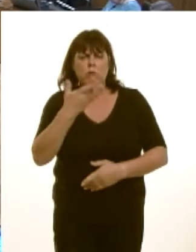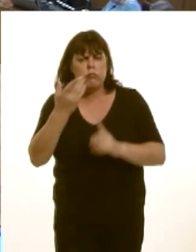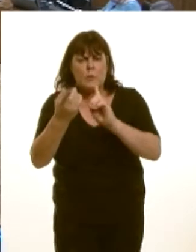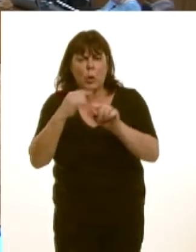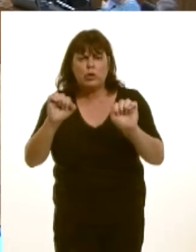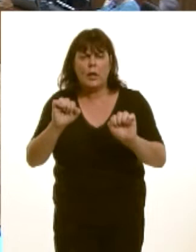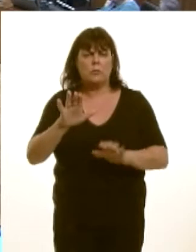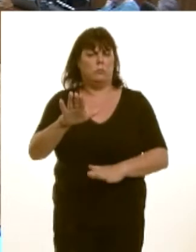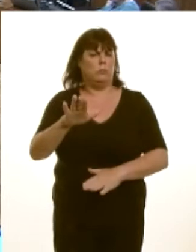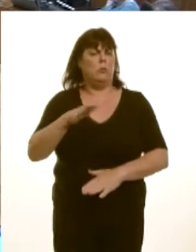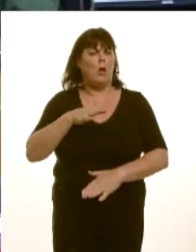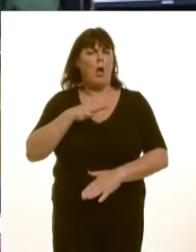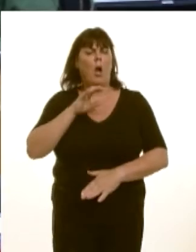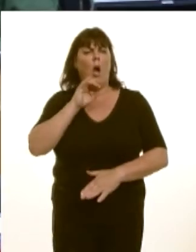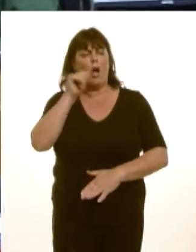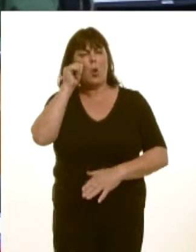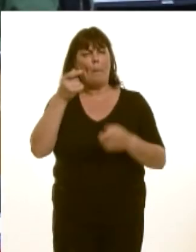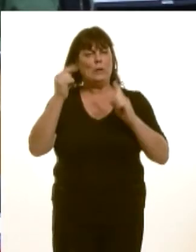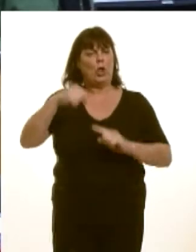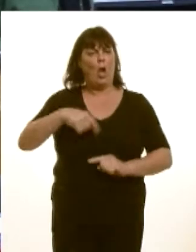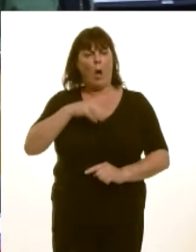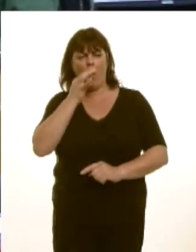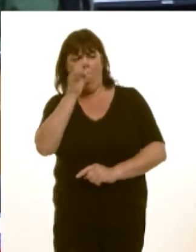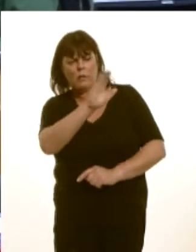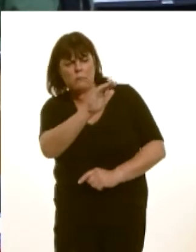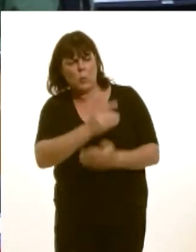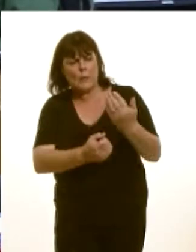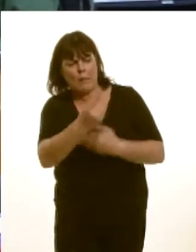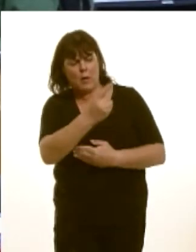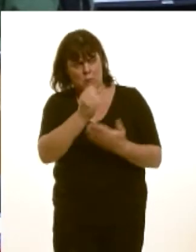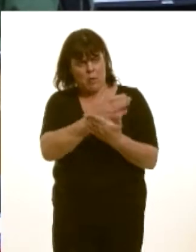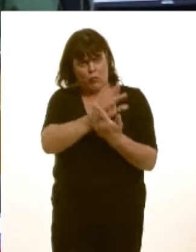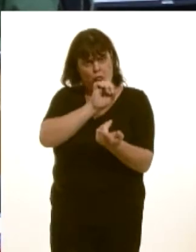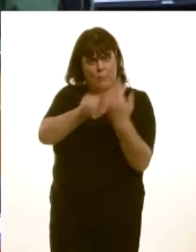today, and I will make sure that the response is provided as soon as possible. Janet Finch-Saunders: 7.